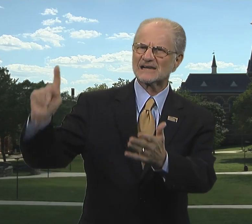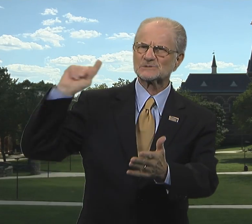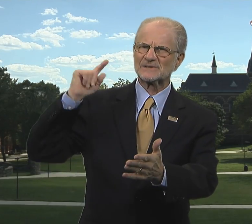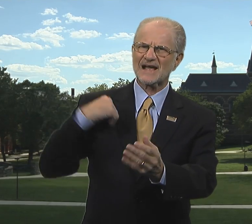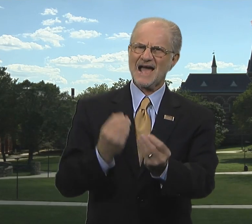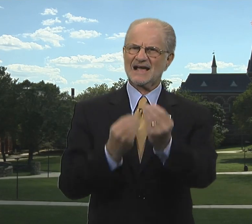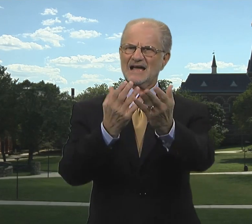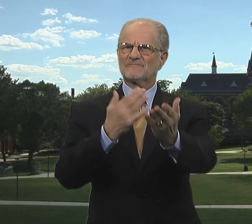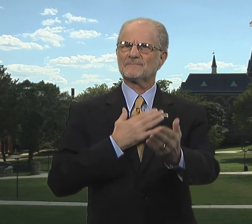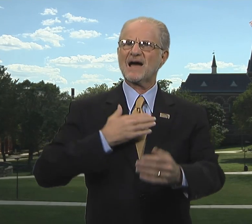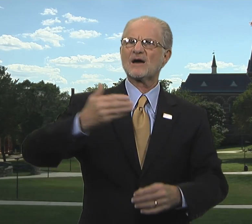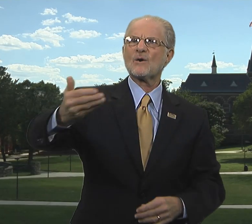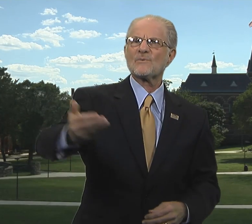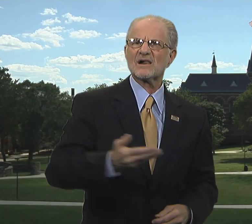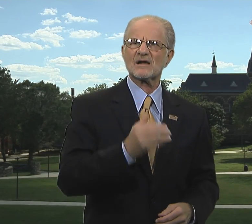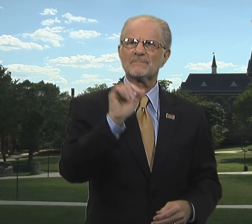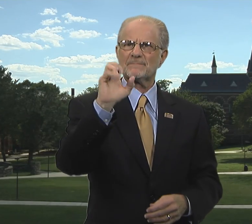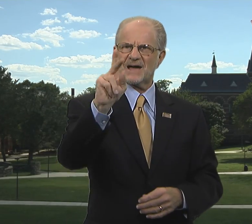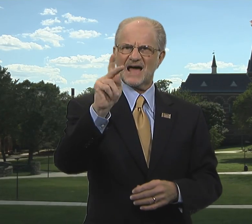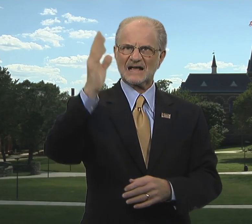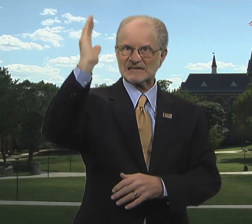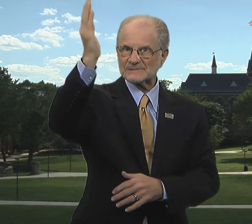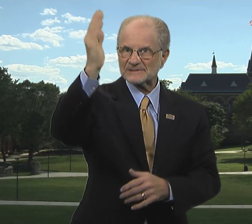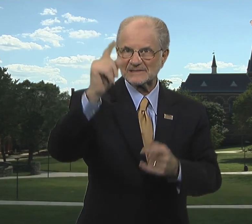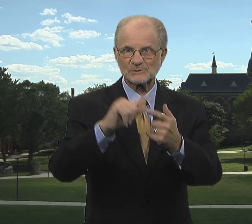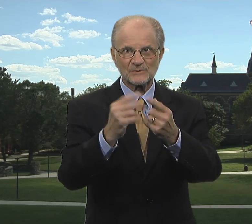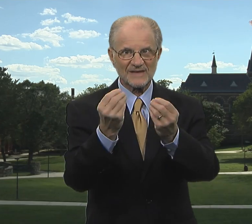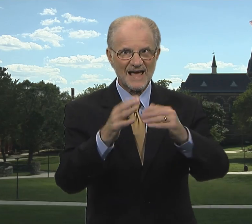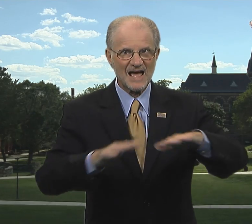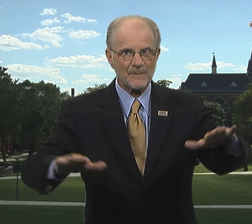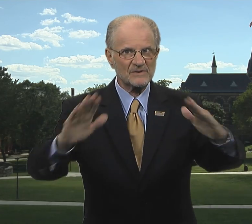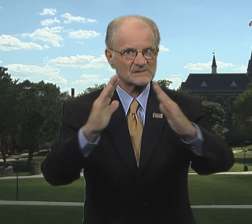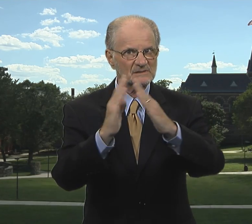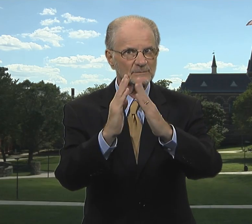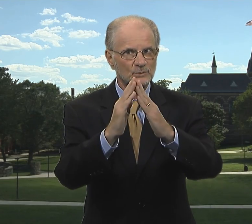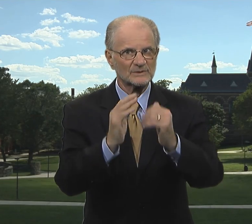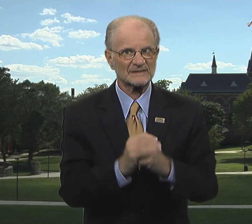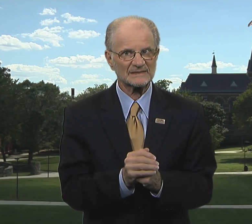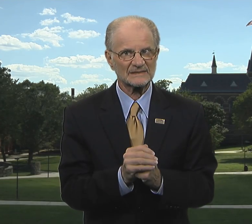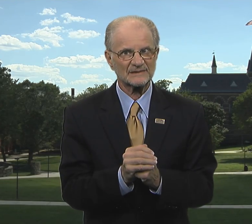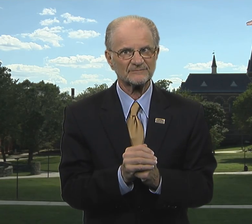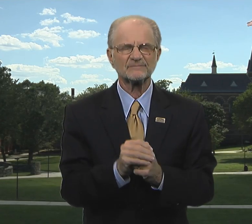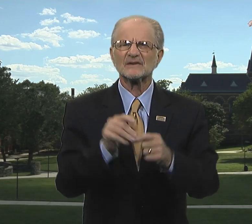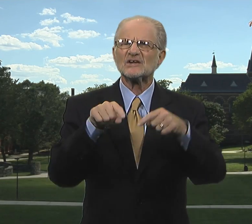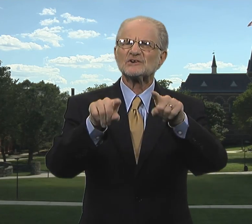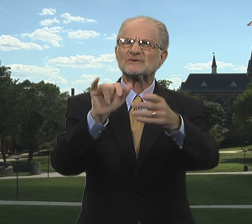Last week I gave my Welcome Back speech to the campus community.